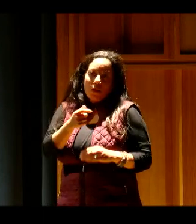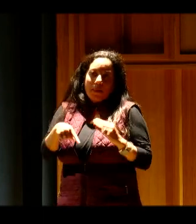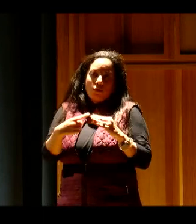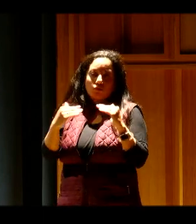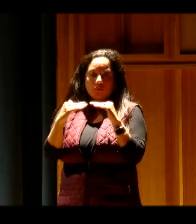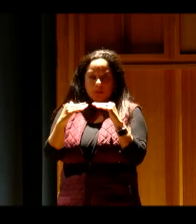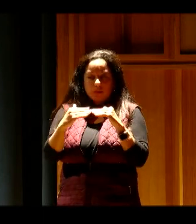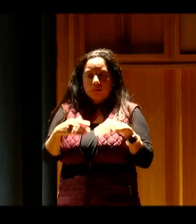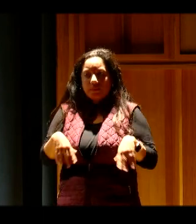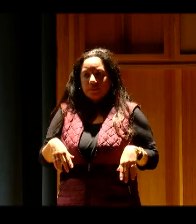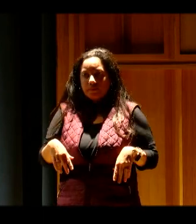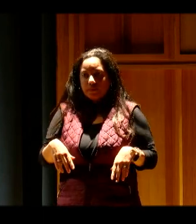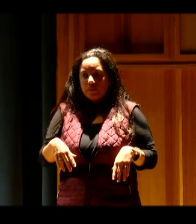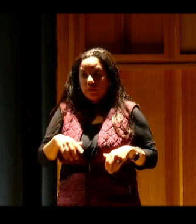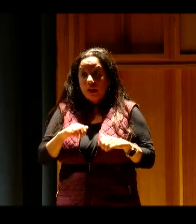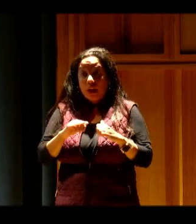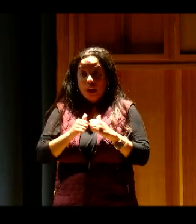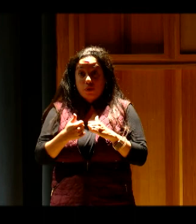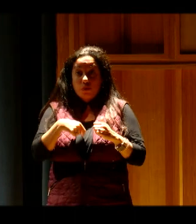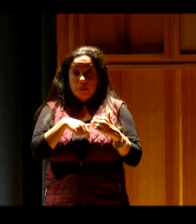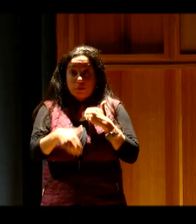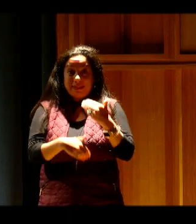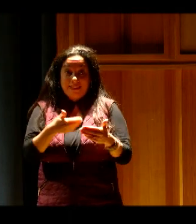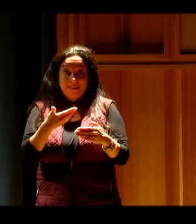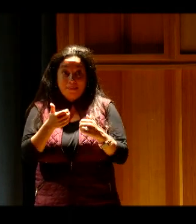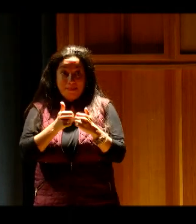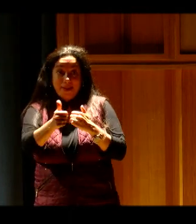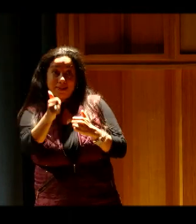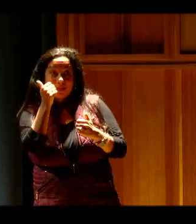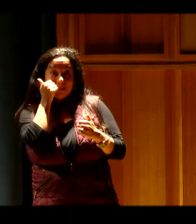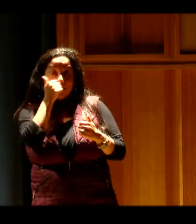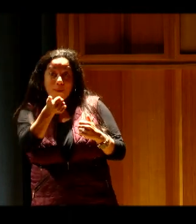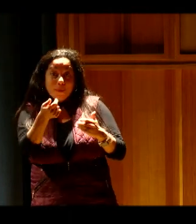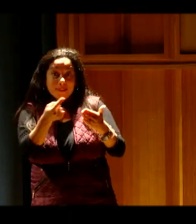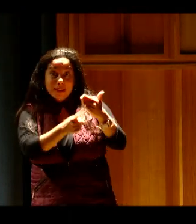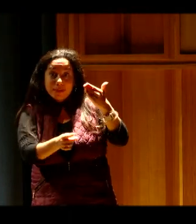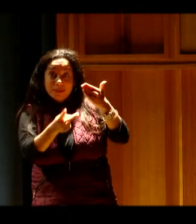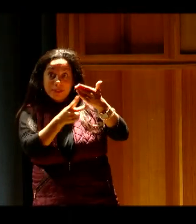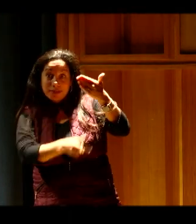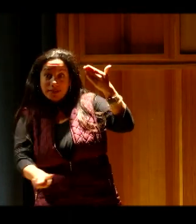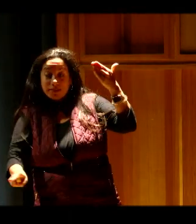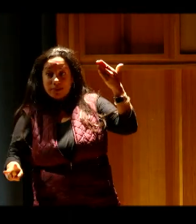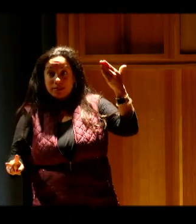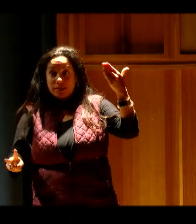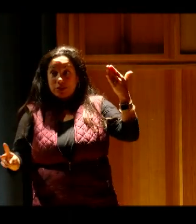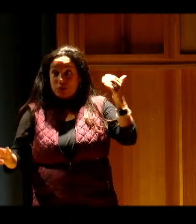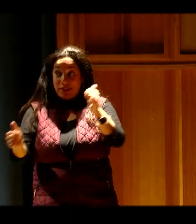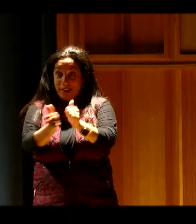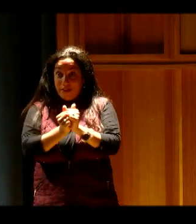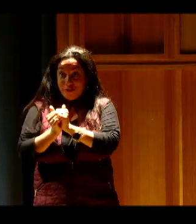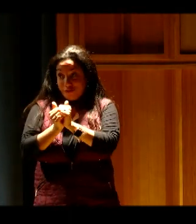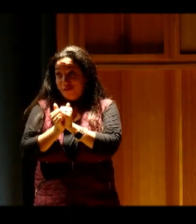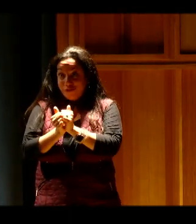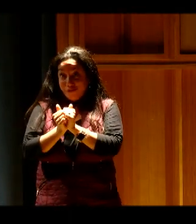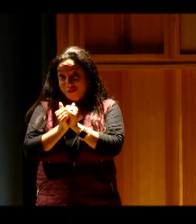How will we proceed after tomorrow, next week, and the following week? Together is the answer.